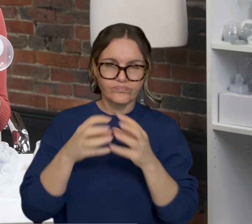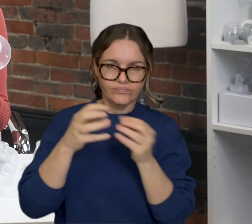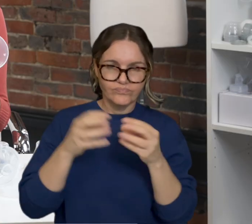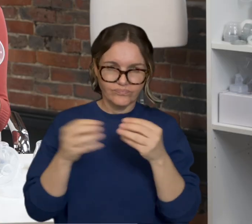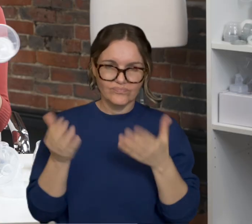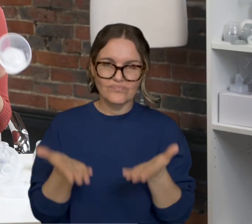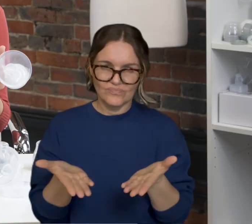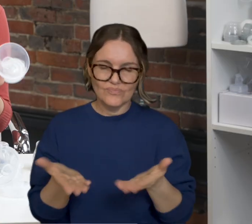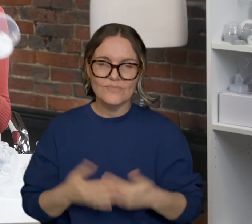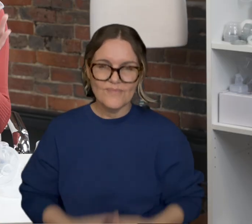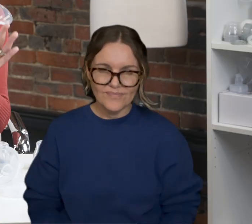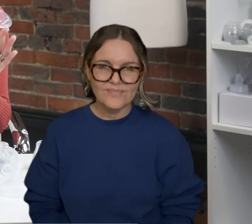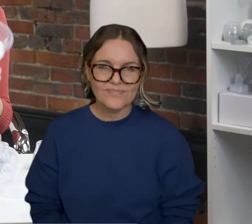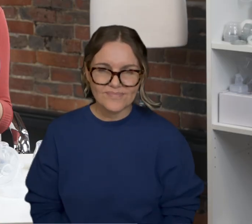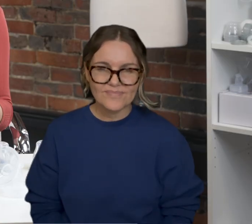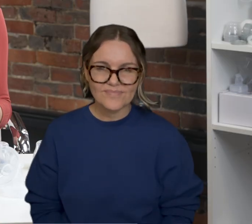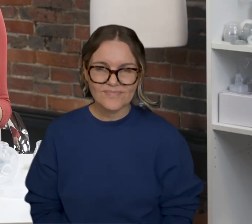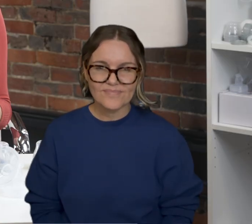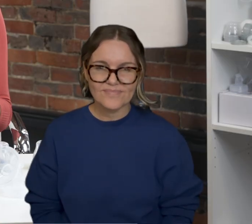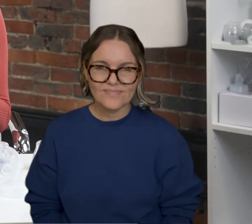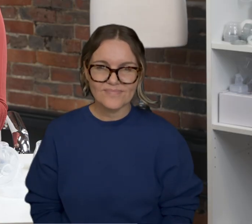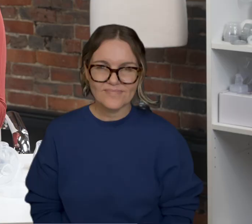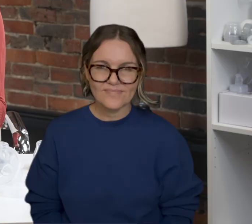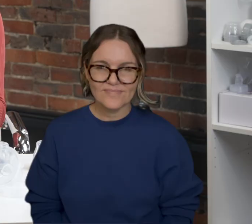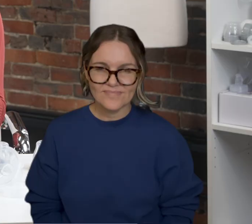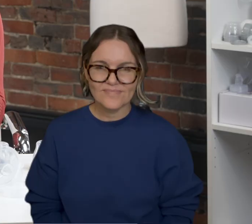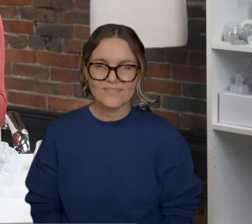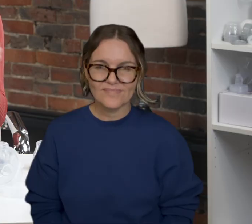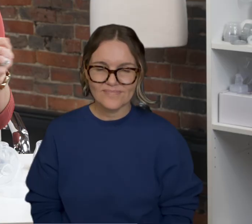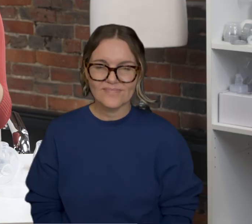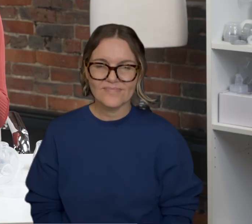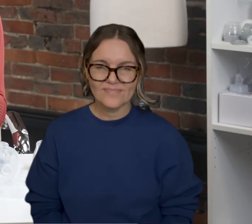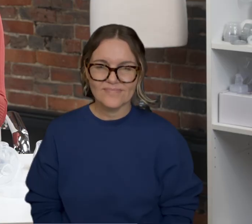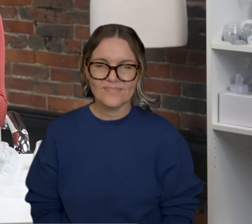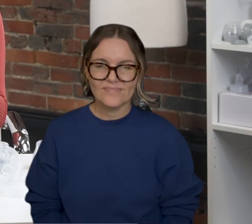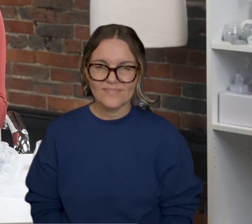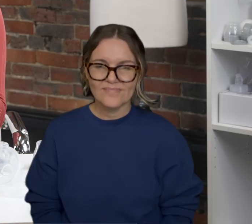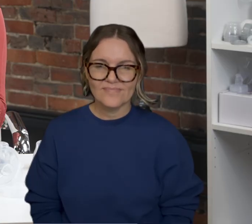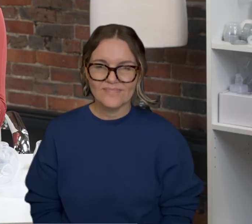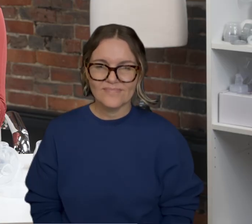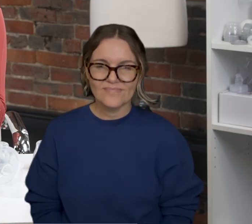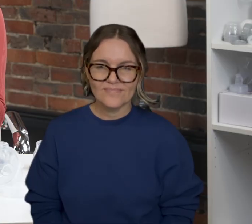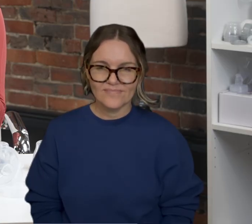to and then you're going to fully separate your parts including taking off that duckbill valve